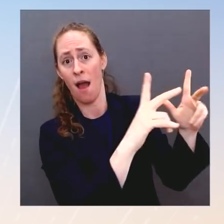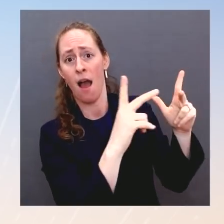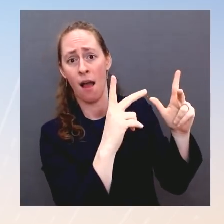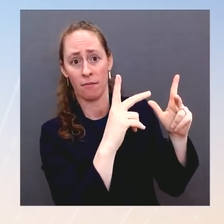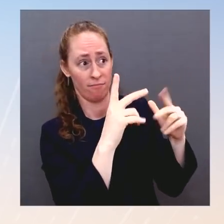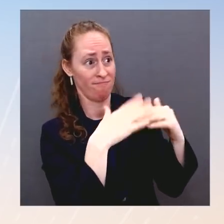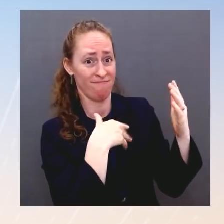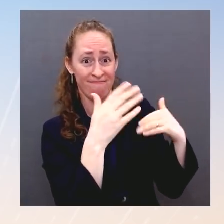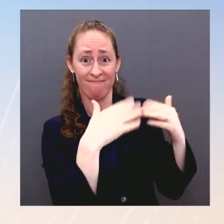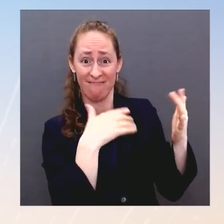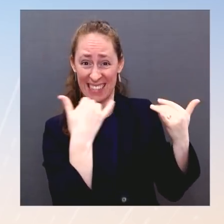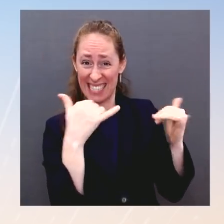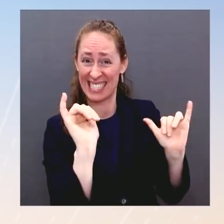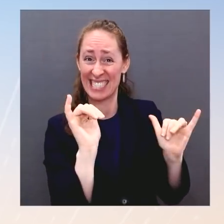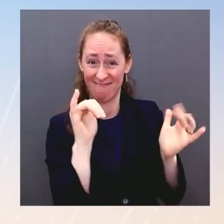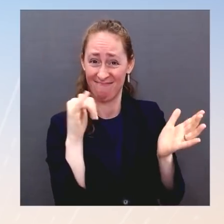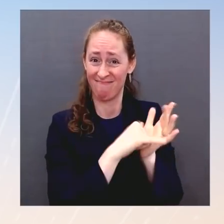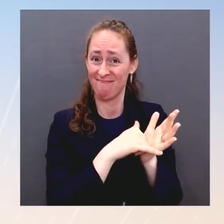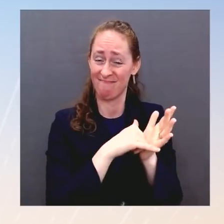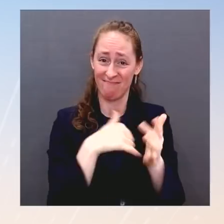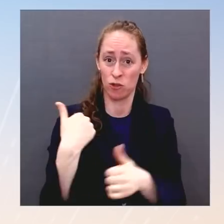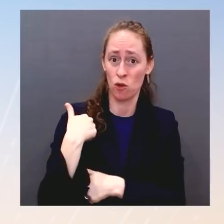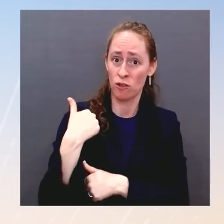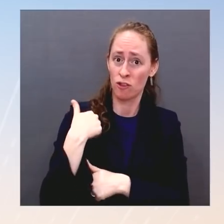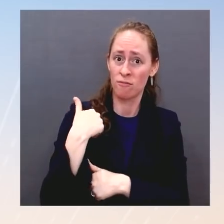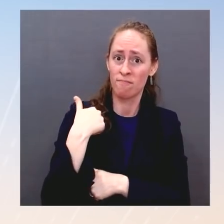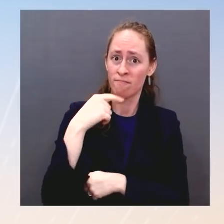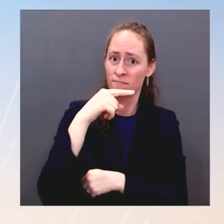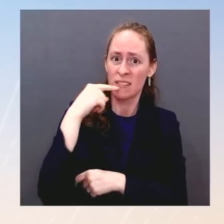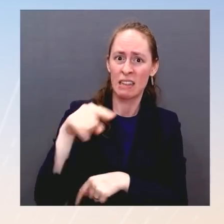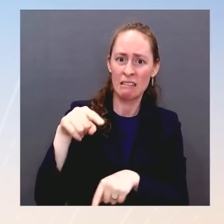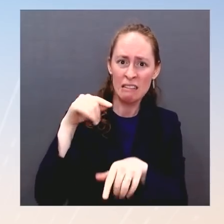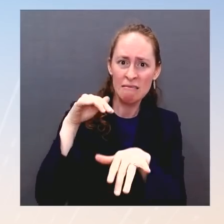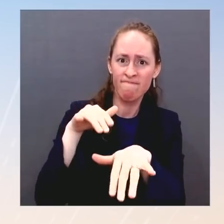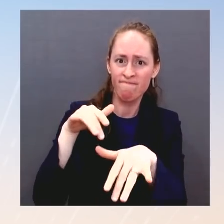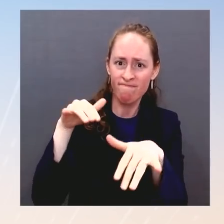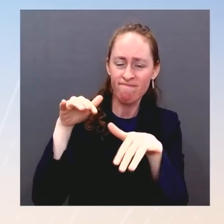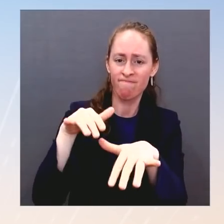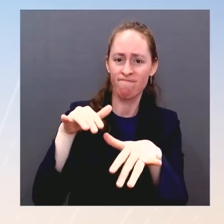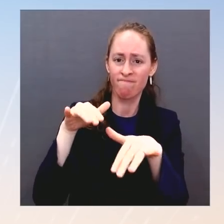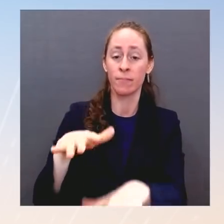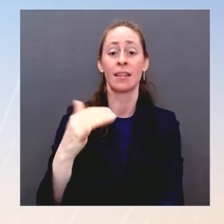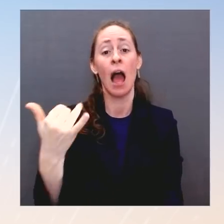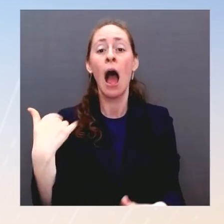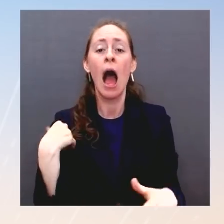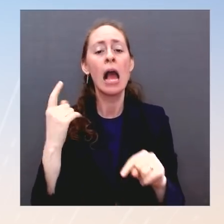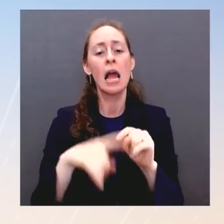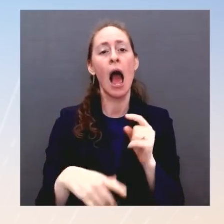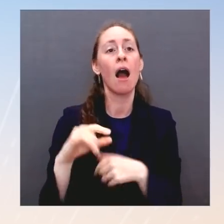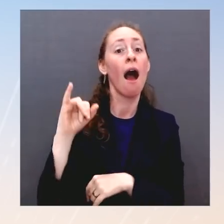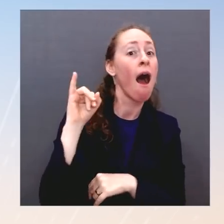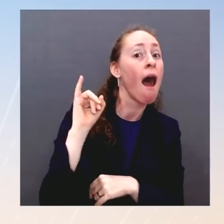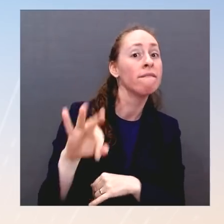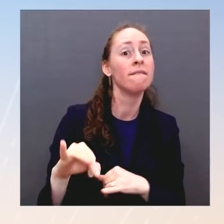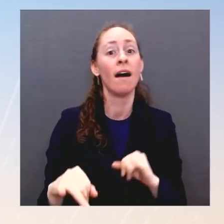I'm just not going to get into, at this point, hypotheticals of what that will look like or what our response would be. The Press: Thank you. >> Ms. Psaki: Go ahead. The Press: Thank you, Jen.